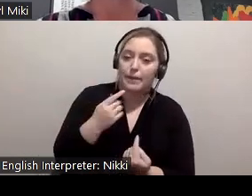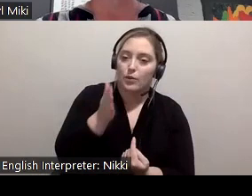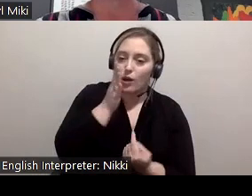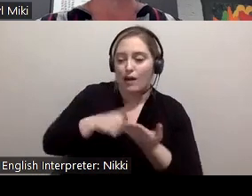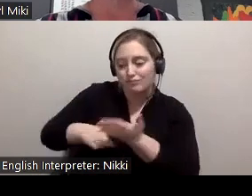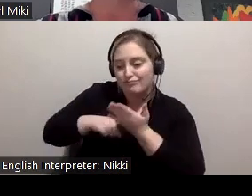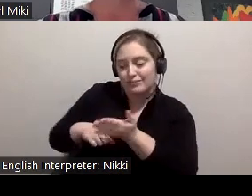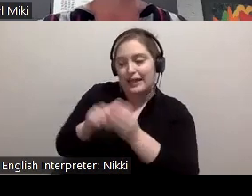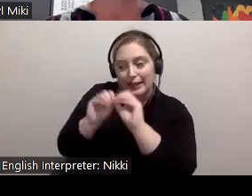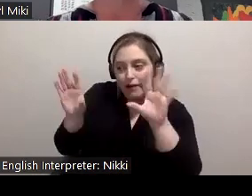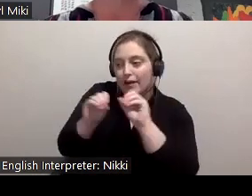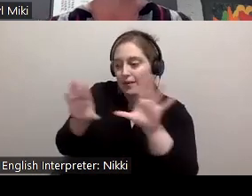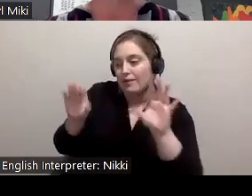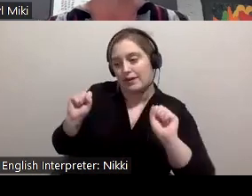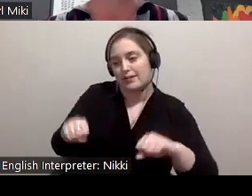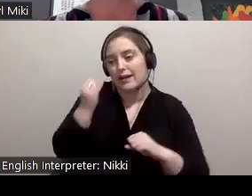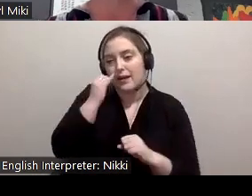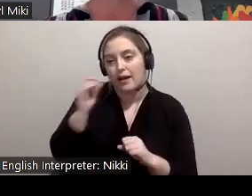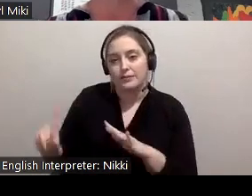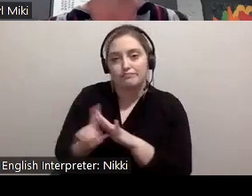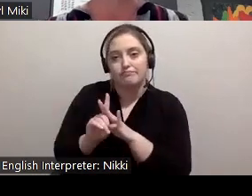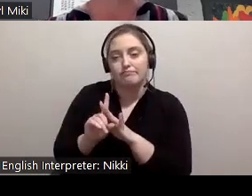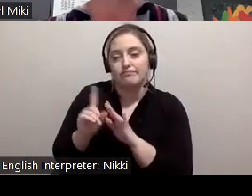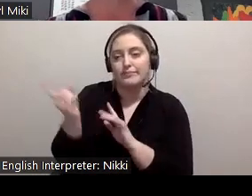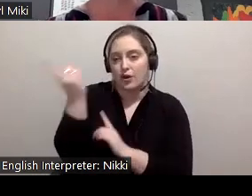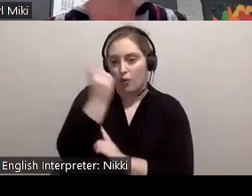clarify any questions that you might have.